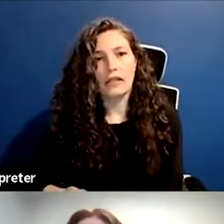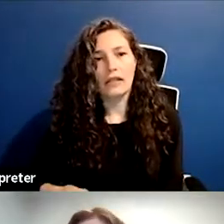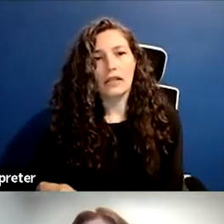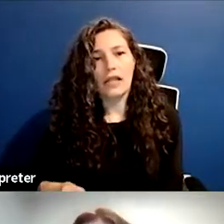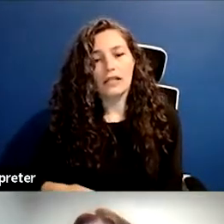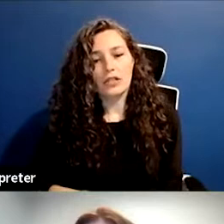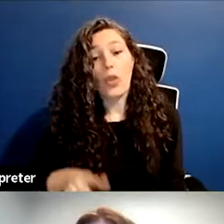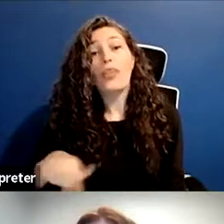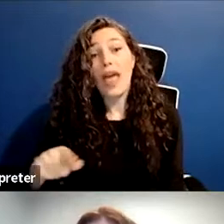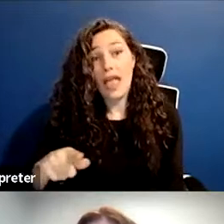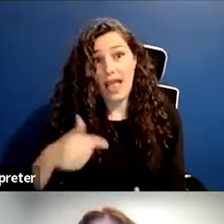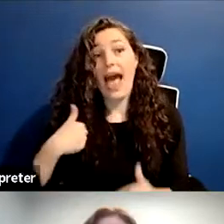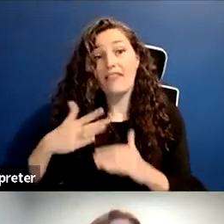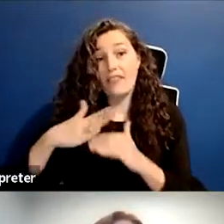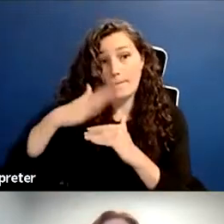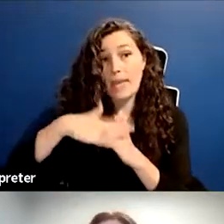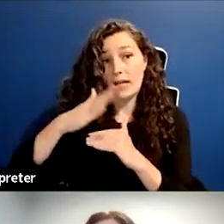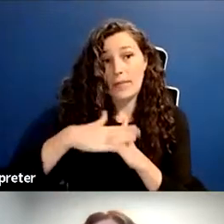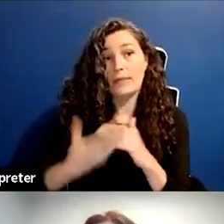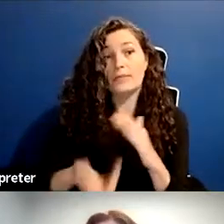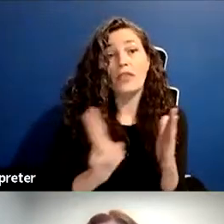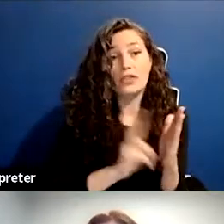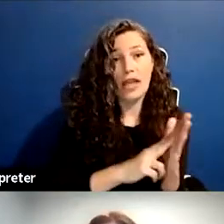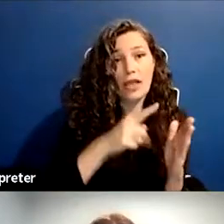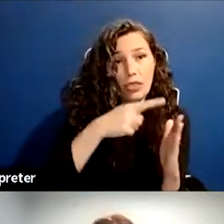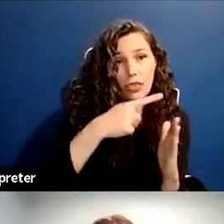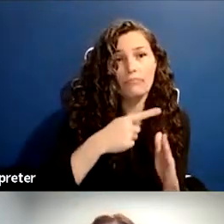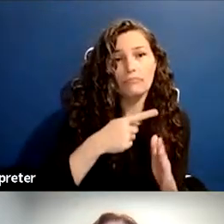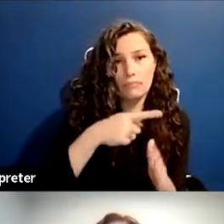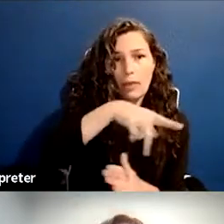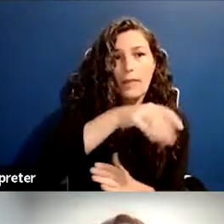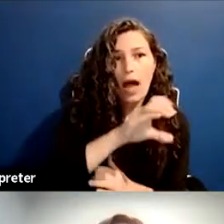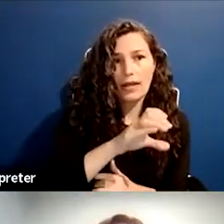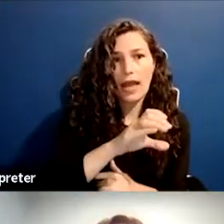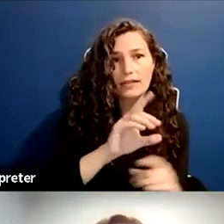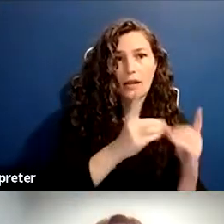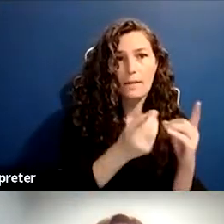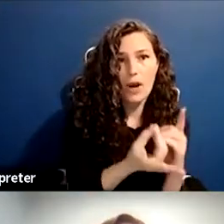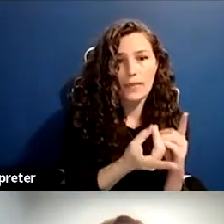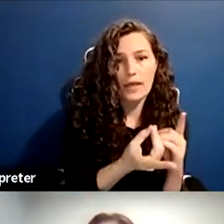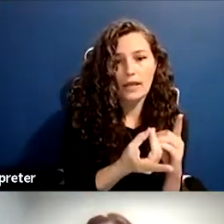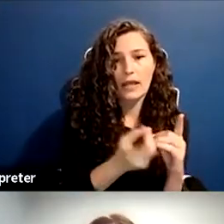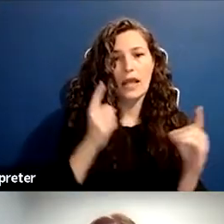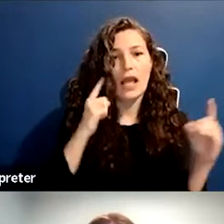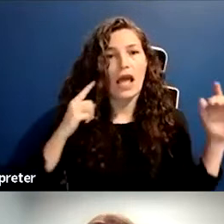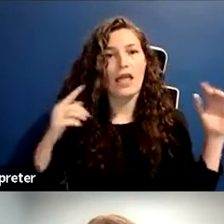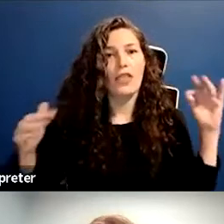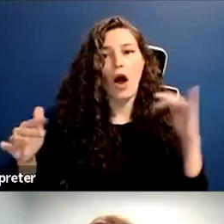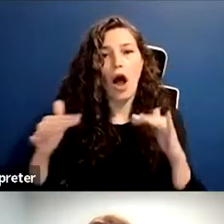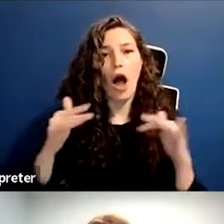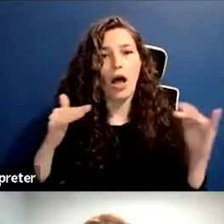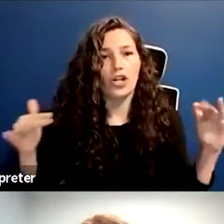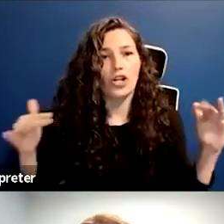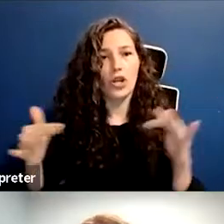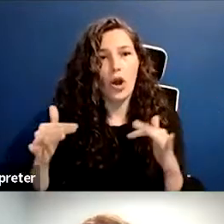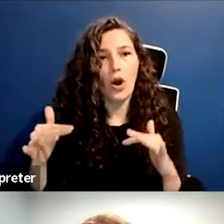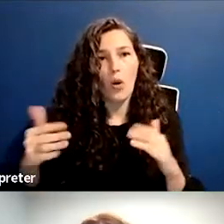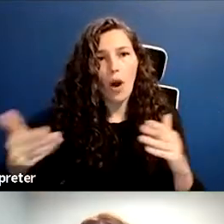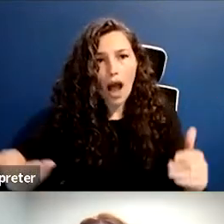and our audiobook department. So you could, as a performer, be hired under one of these agreements and it'll look a little bit different from the independent podcast agreement